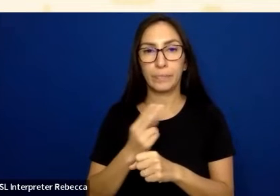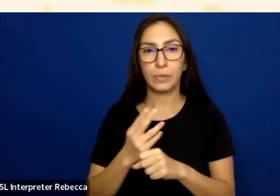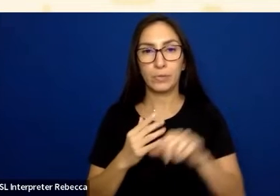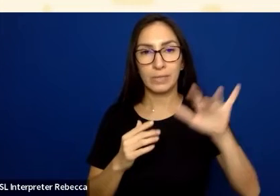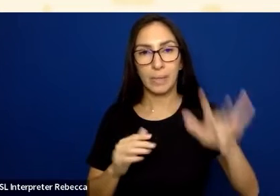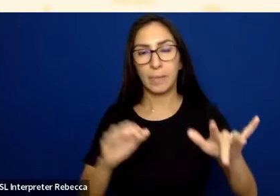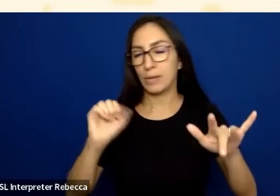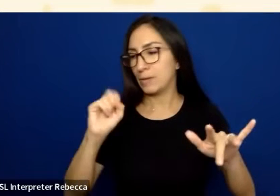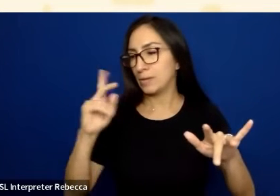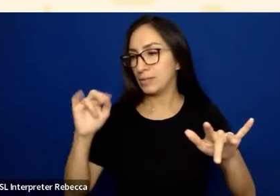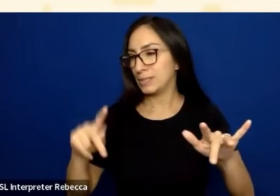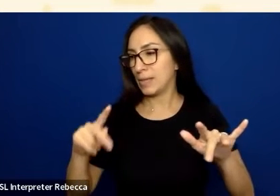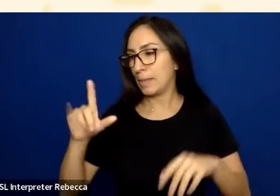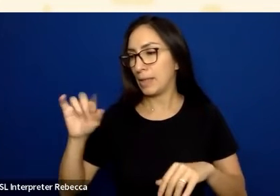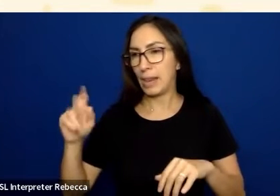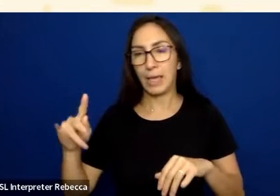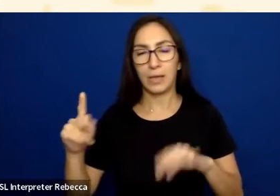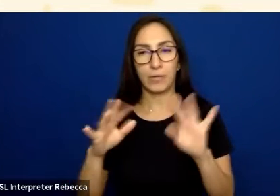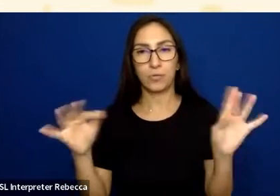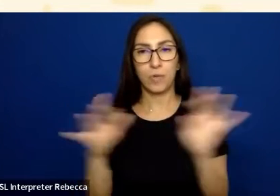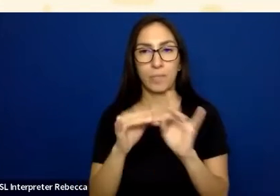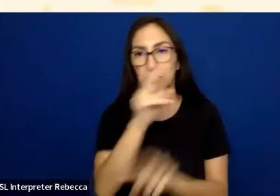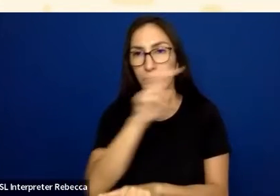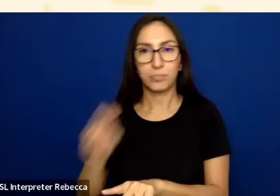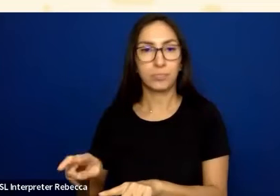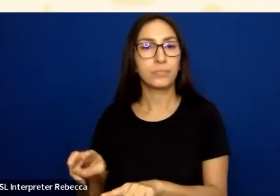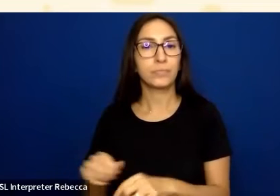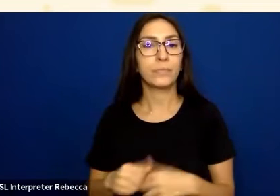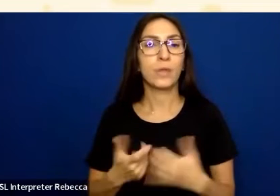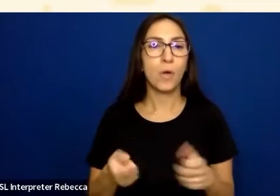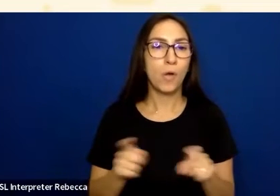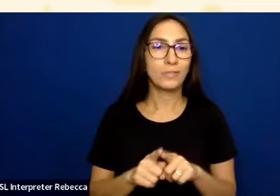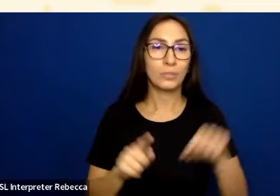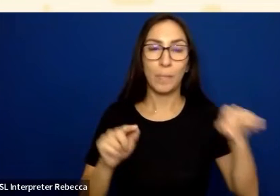Standard interaction methods, a tab, shift tab, arrow keys, and so on.